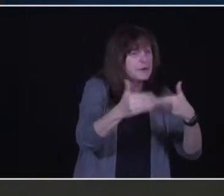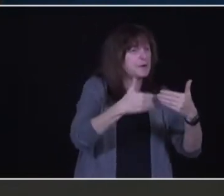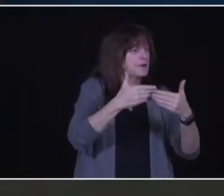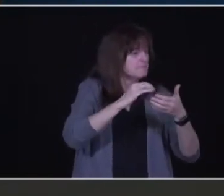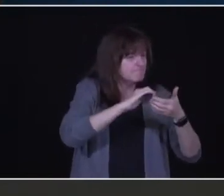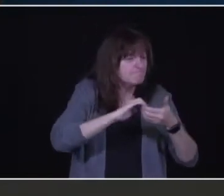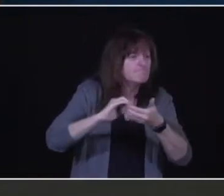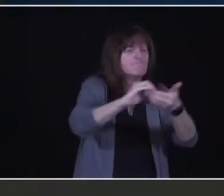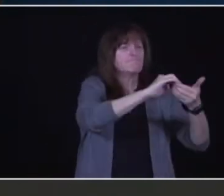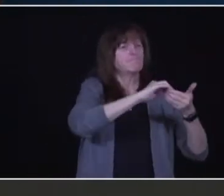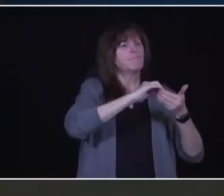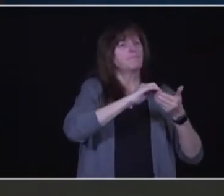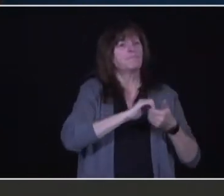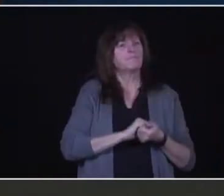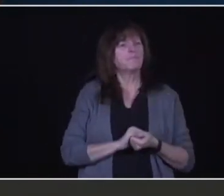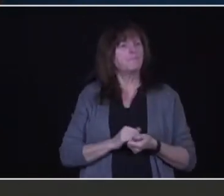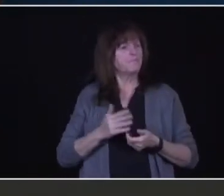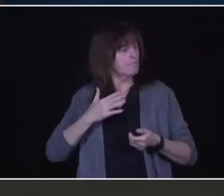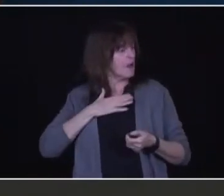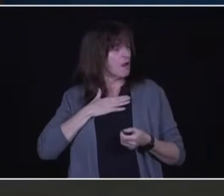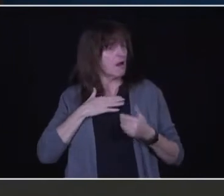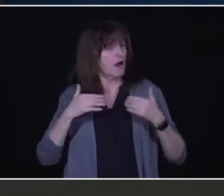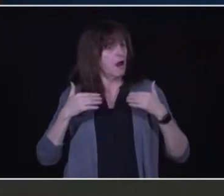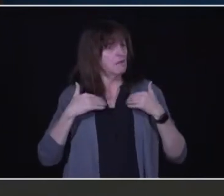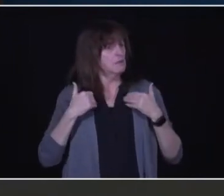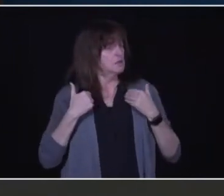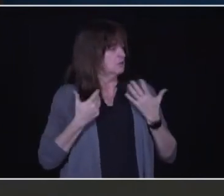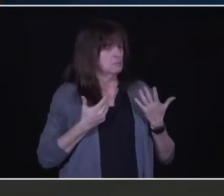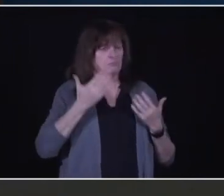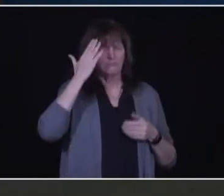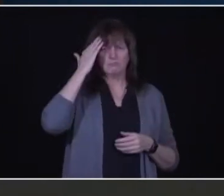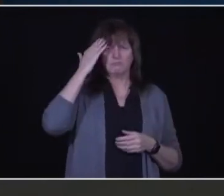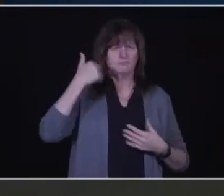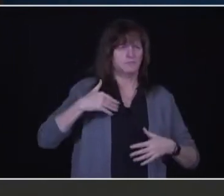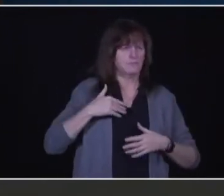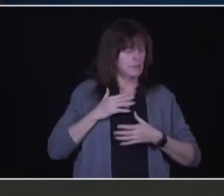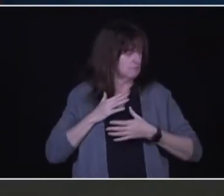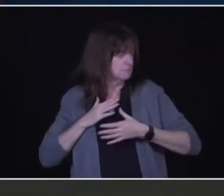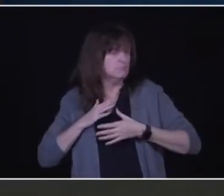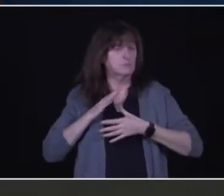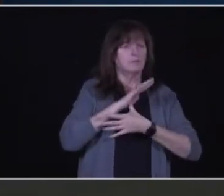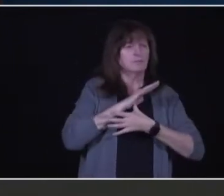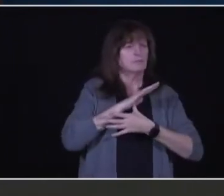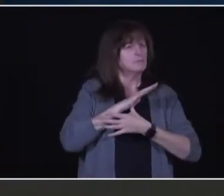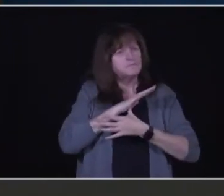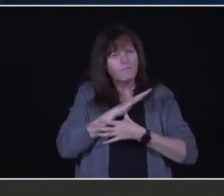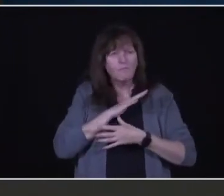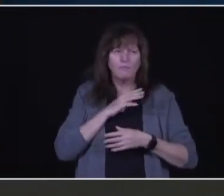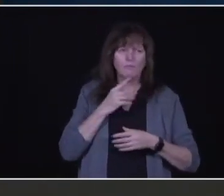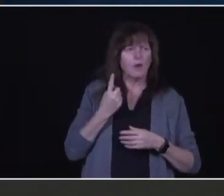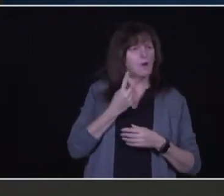know this is a top priority. But we cannot do it alone. We will ask the federal government to step up